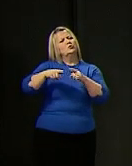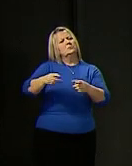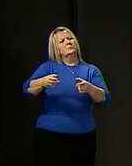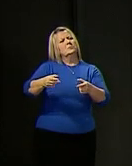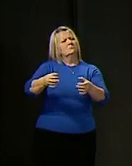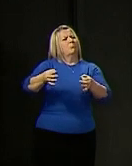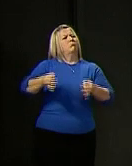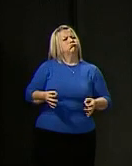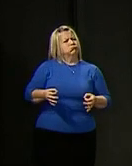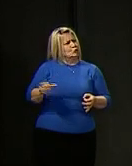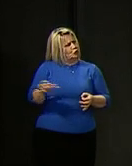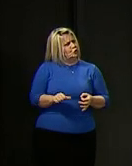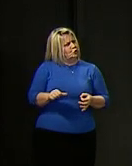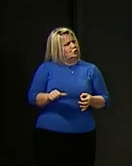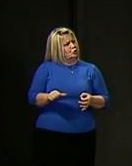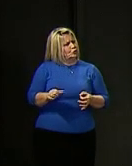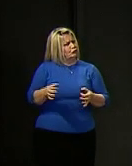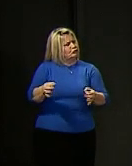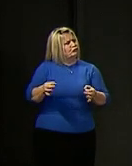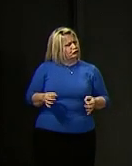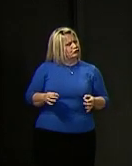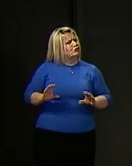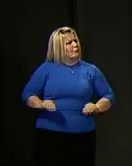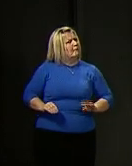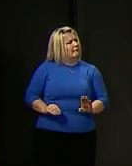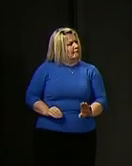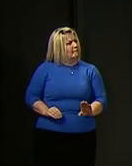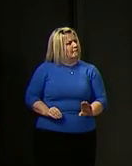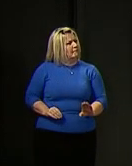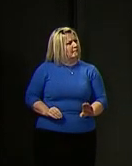John Swinney was asked about this issue and said all options were being